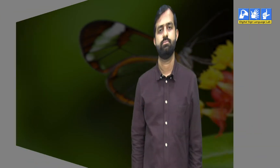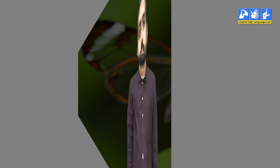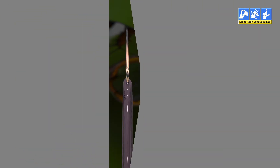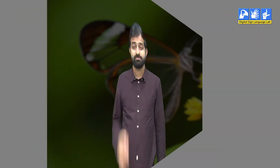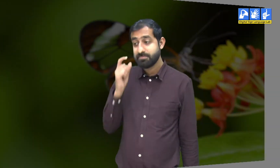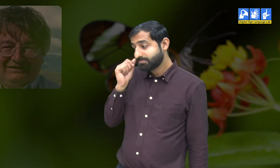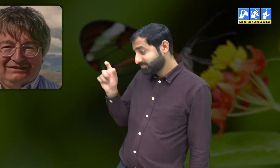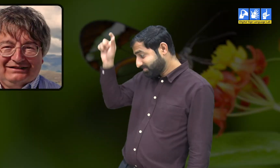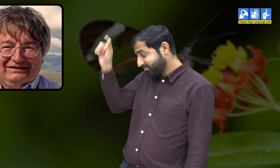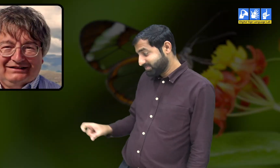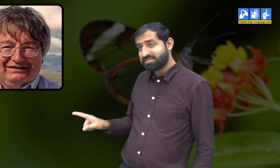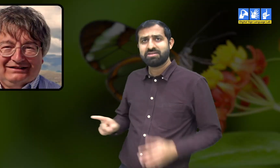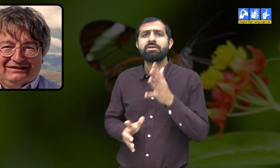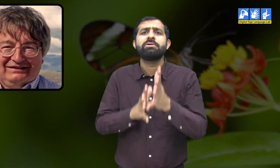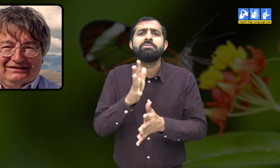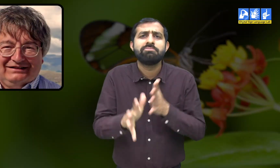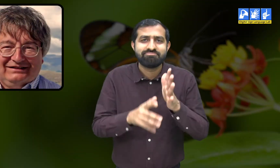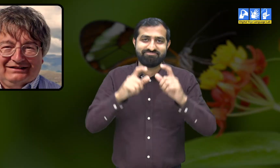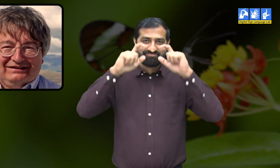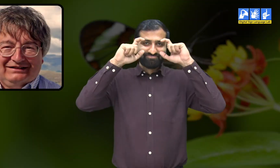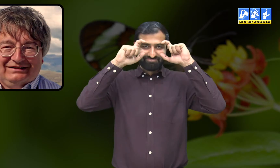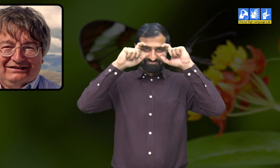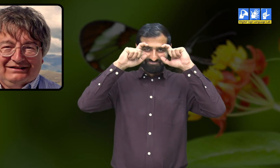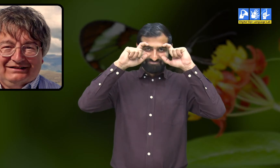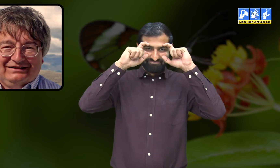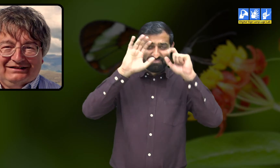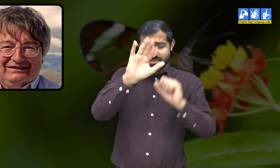In this chapter there is a person whose sign name is this.